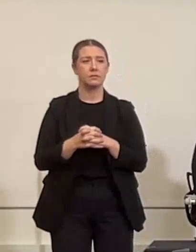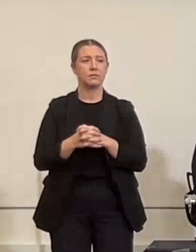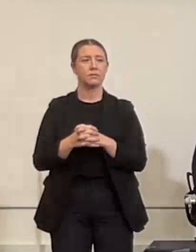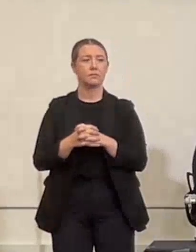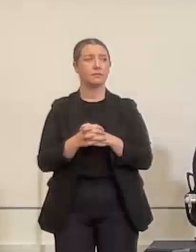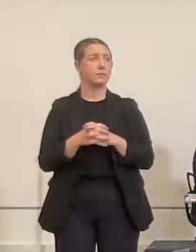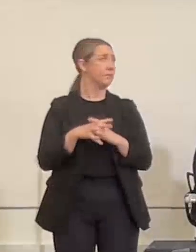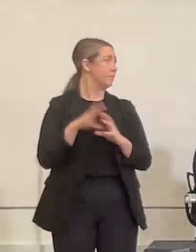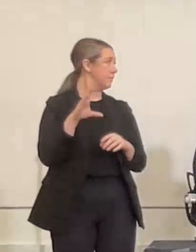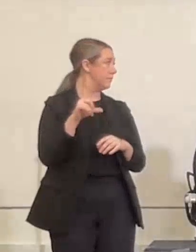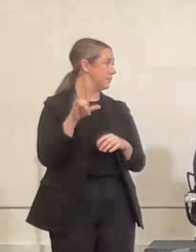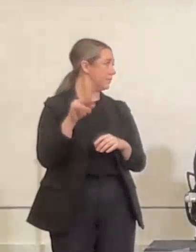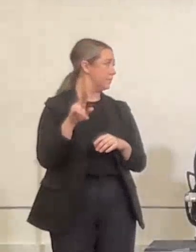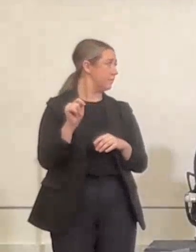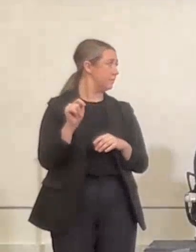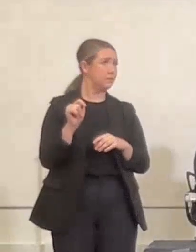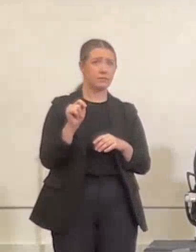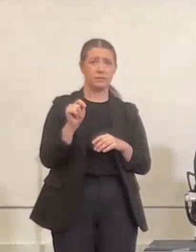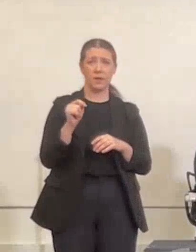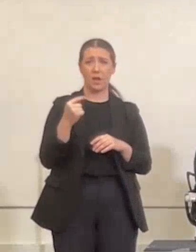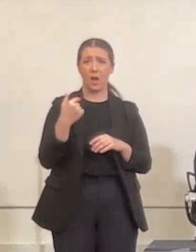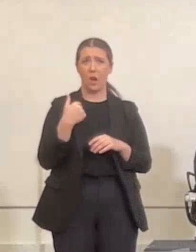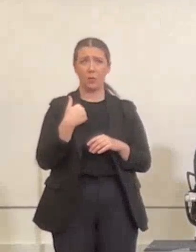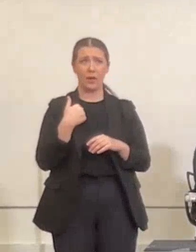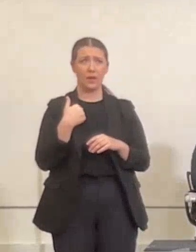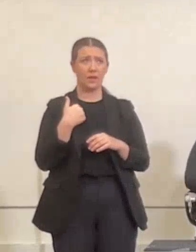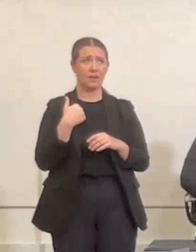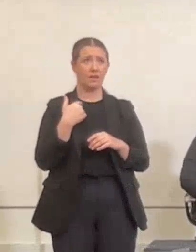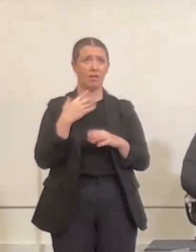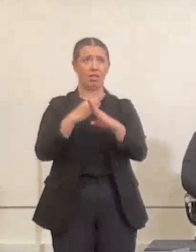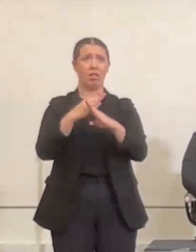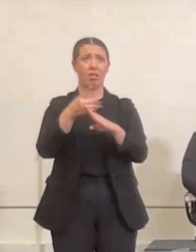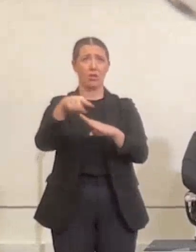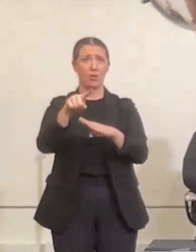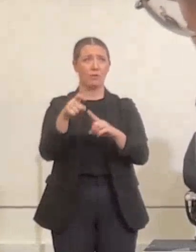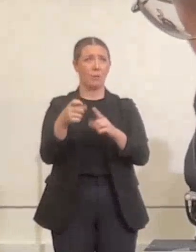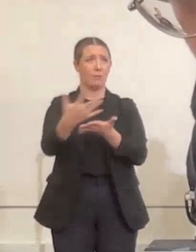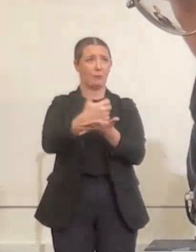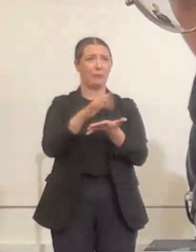Right. What do we know in front, wait in front of people getting food? Yeah, we can.